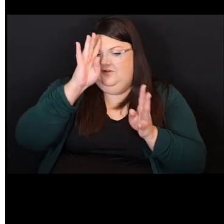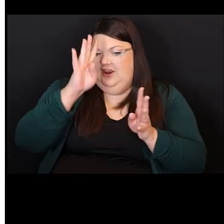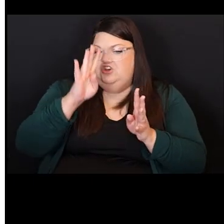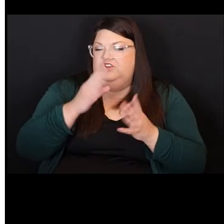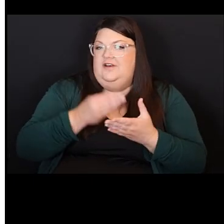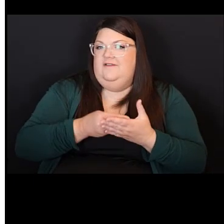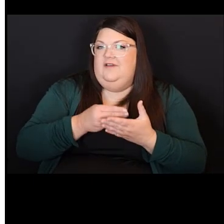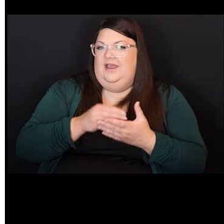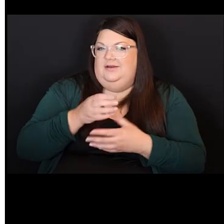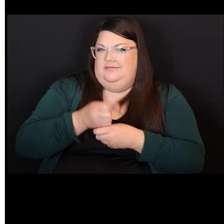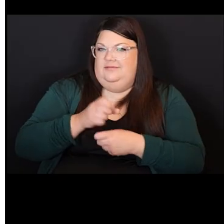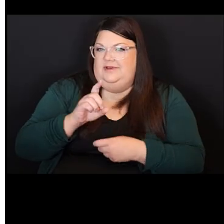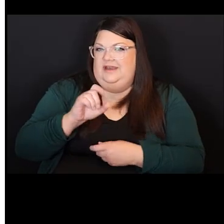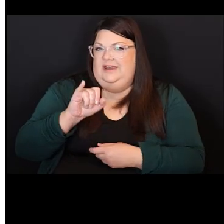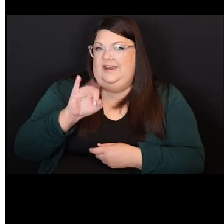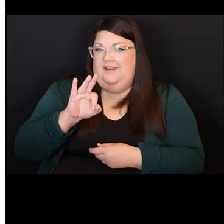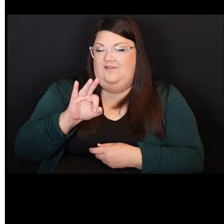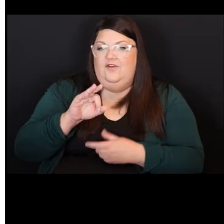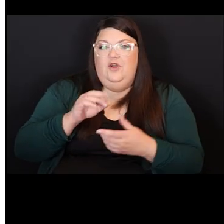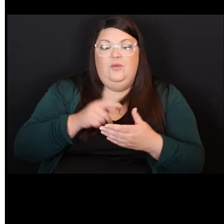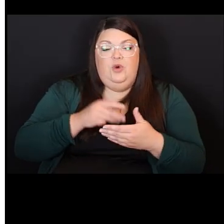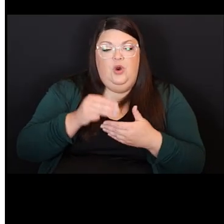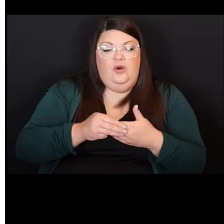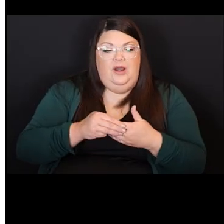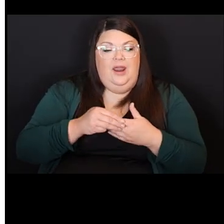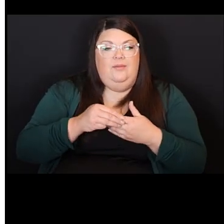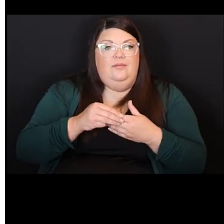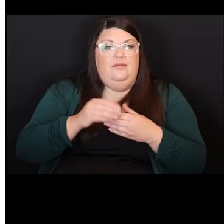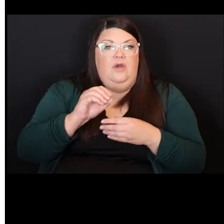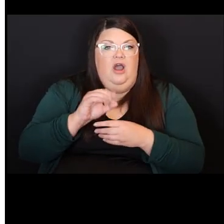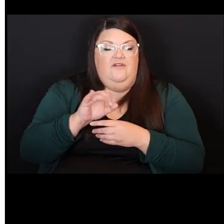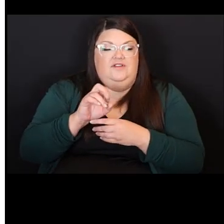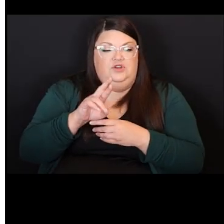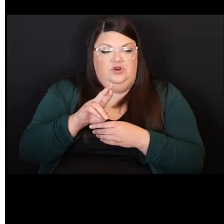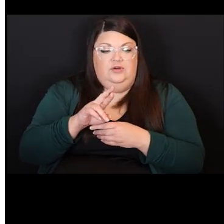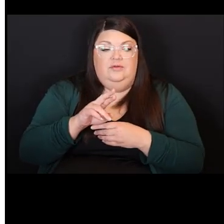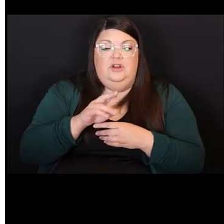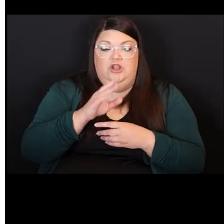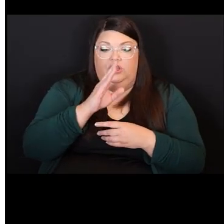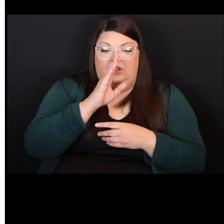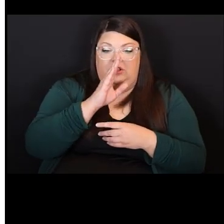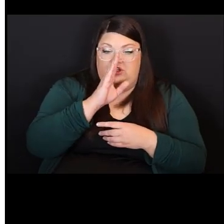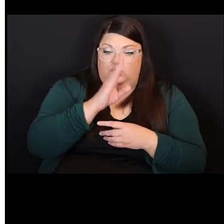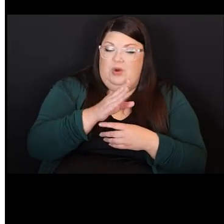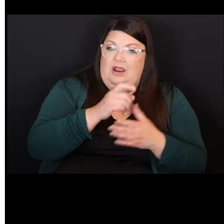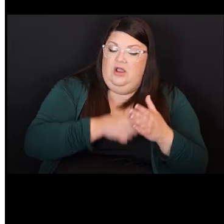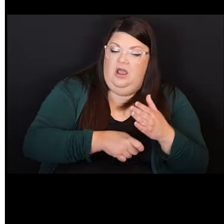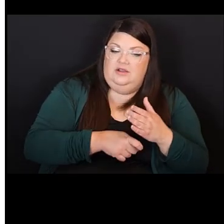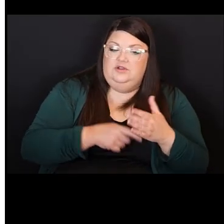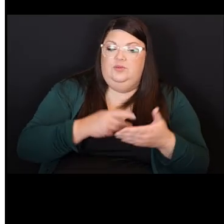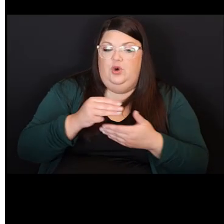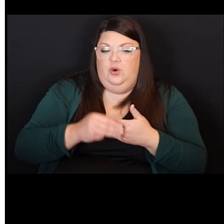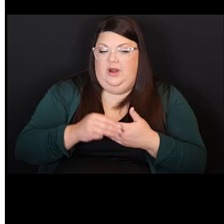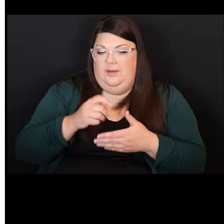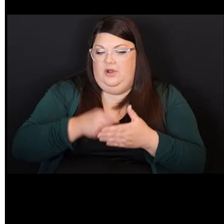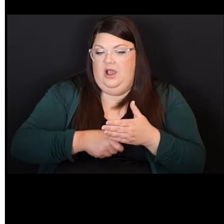Innovation Fund (DIF) program officer (direct costs - program costs) or the Indirect Cost